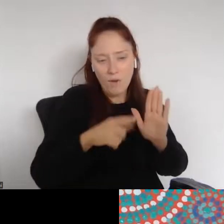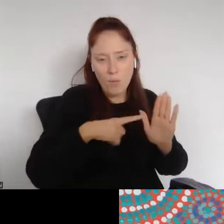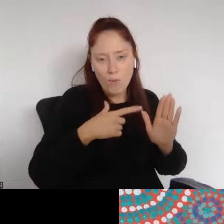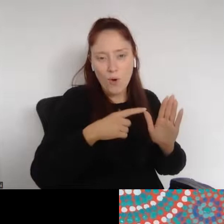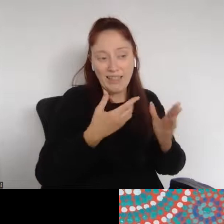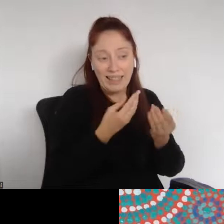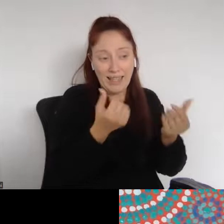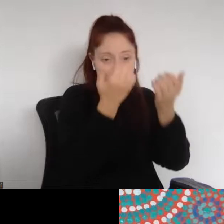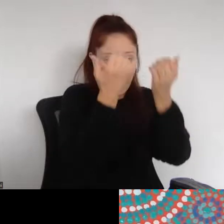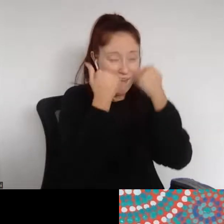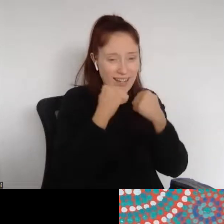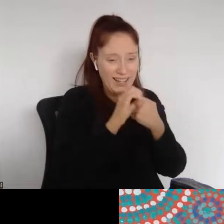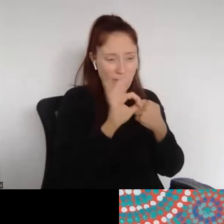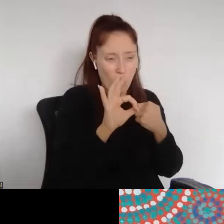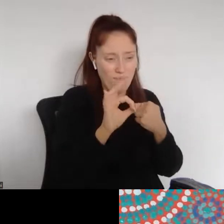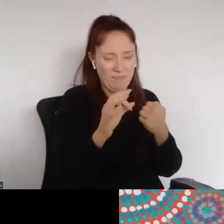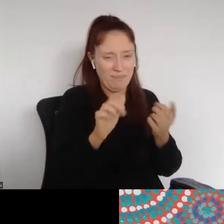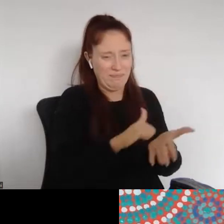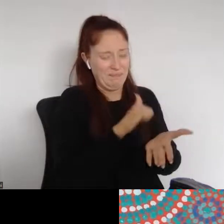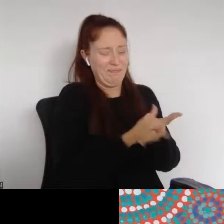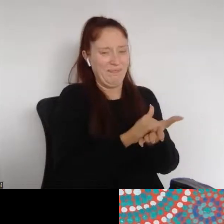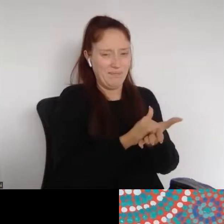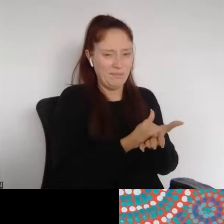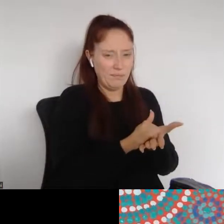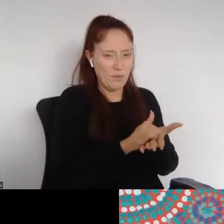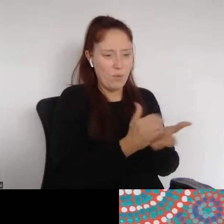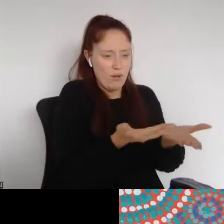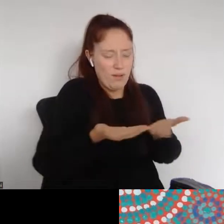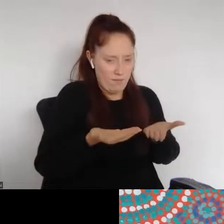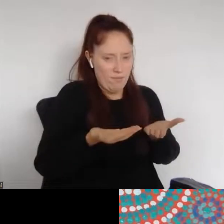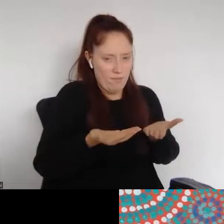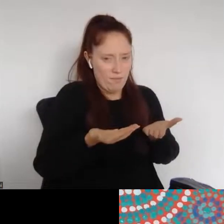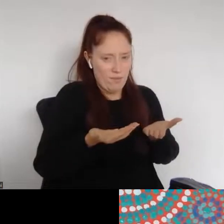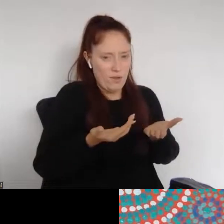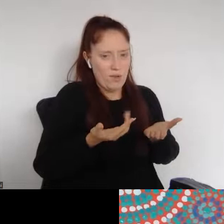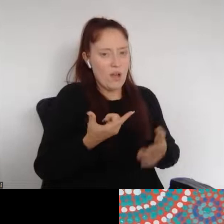support of an application, for example. However, it's the member's job to essentially scrutinise